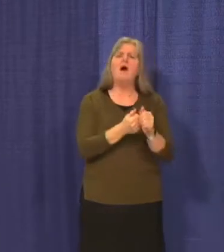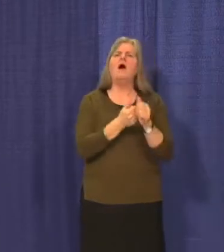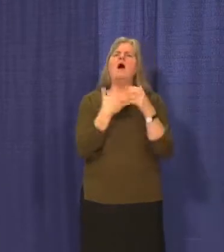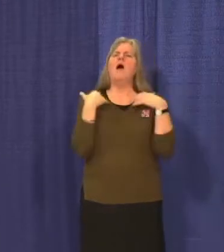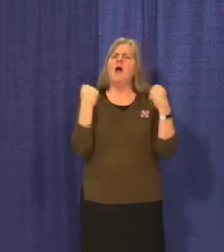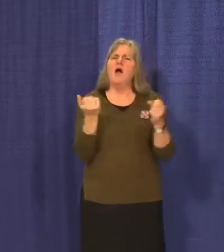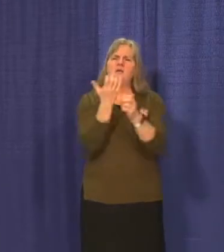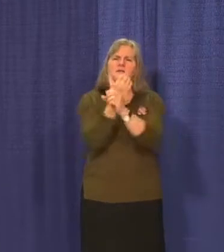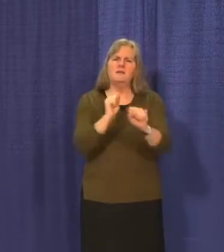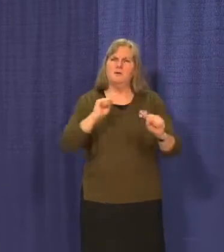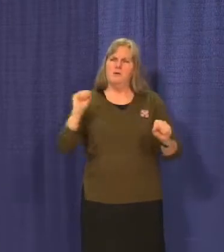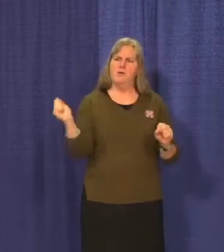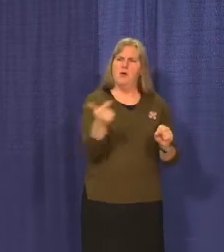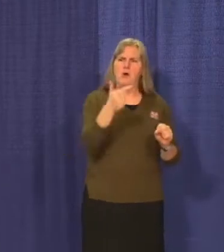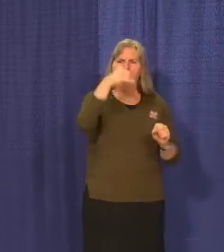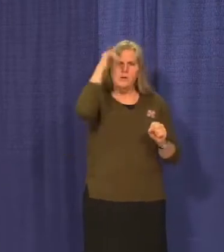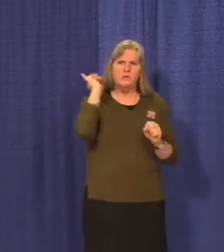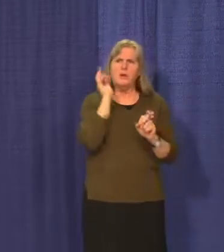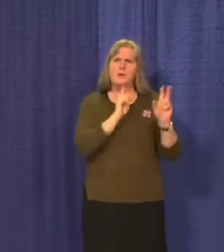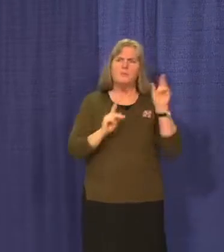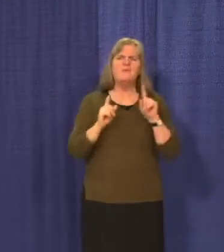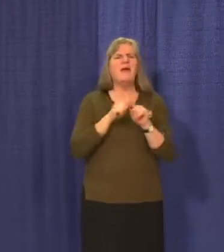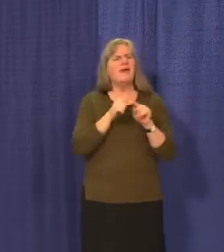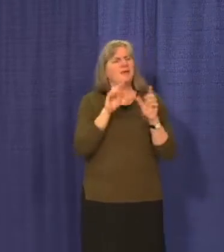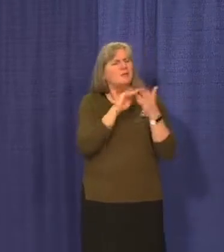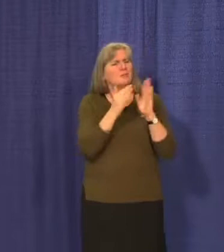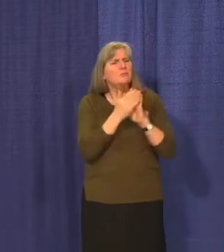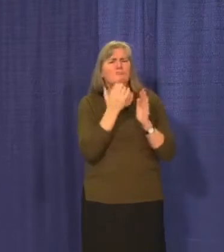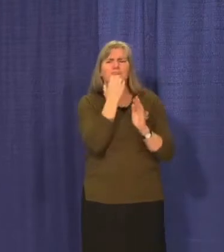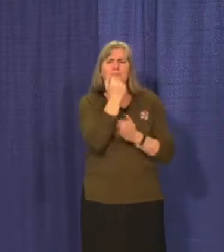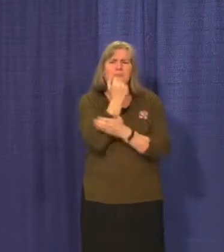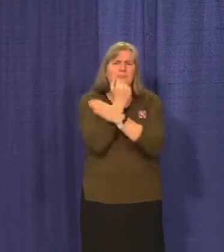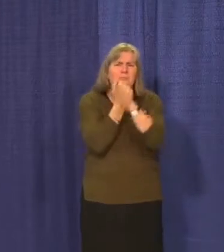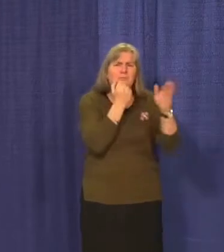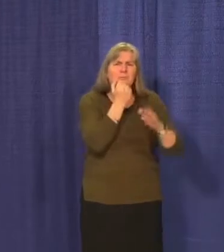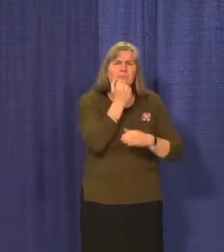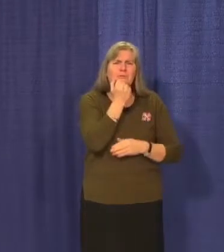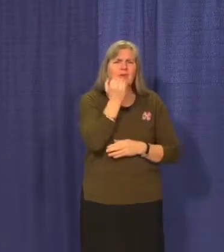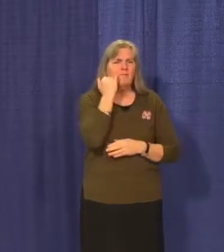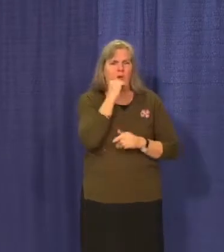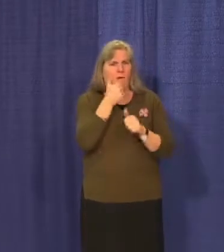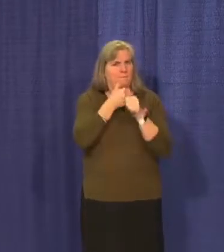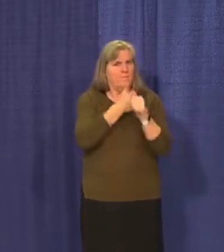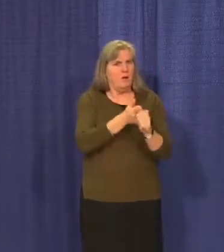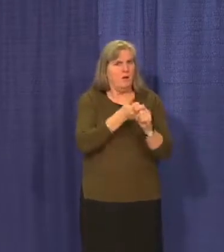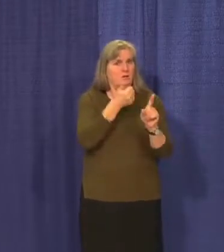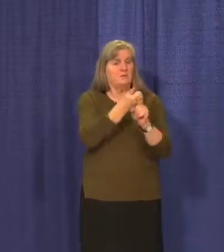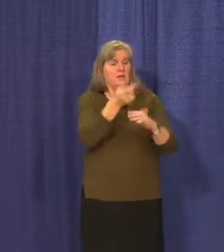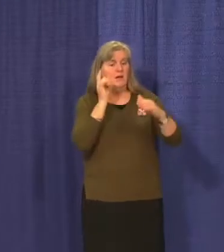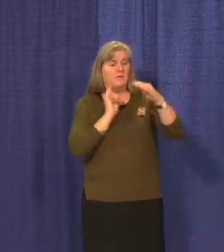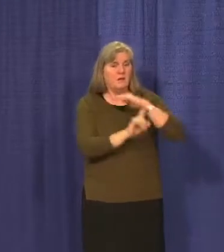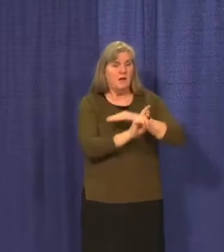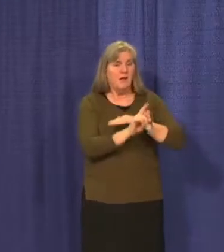all Yukoners, especially our communities. Anyone who violates these